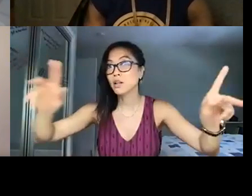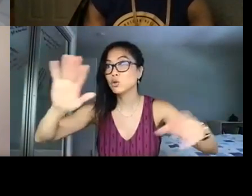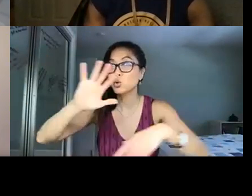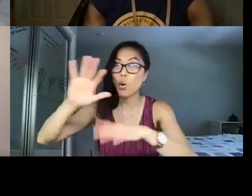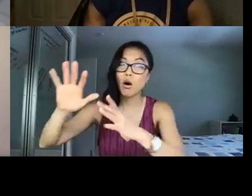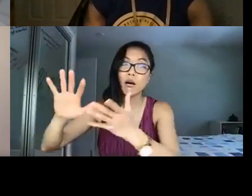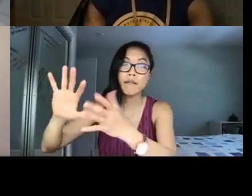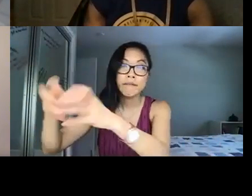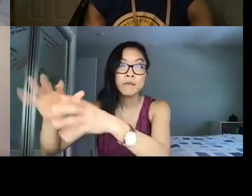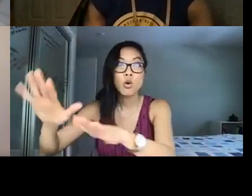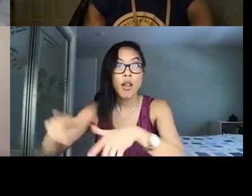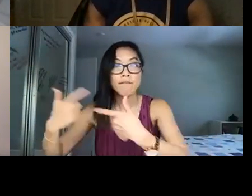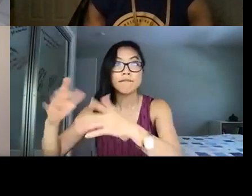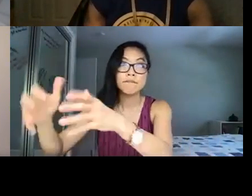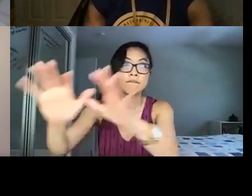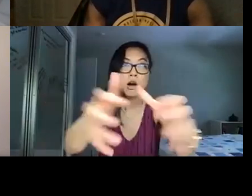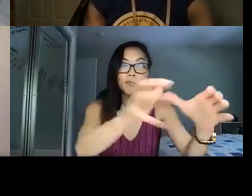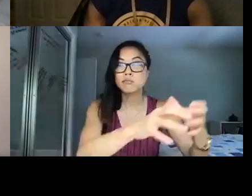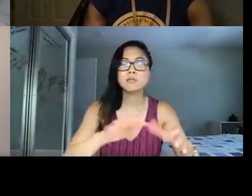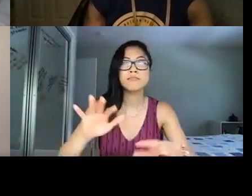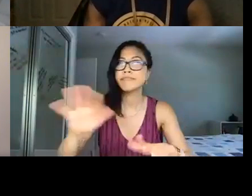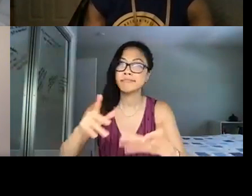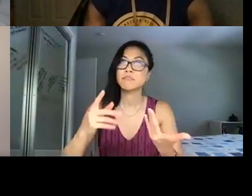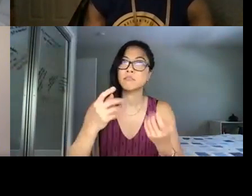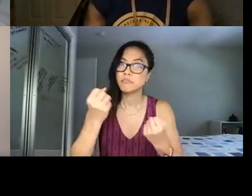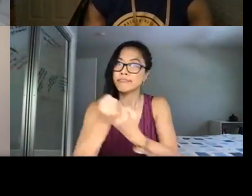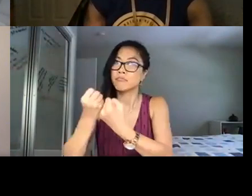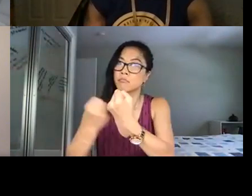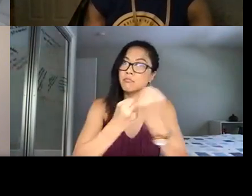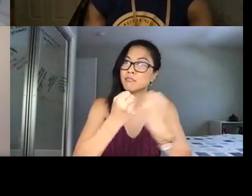now and then and the whole beginning of Black Lives Matter,